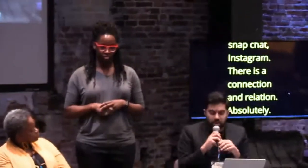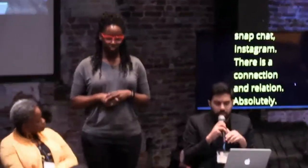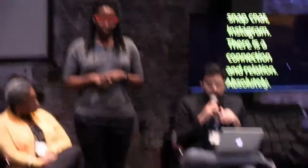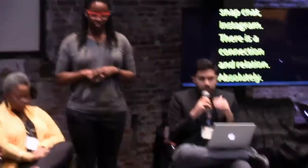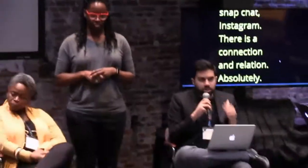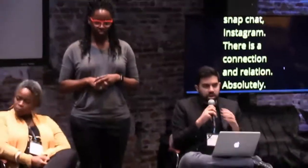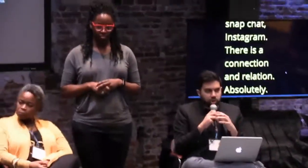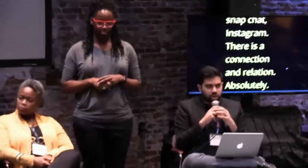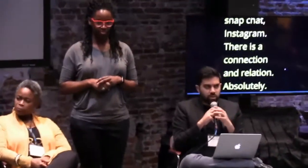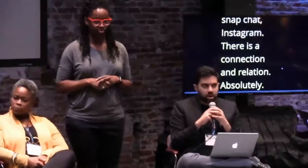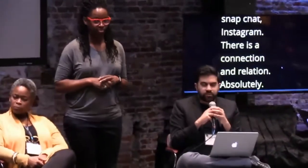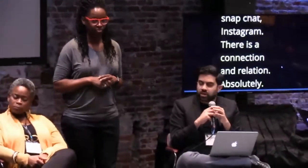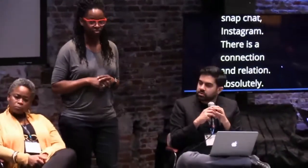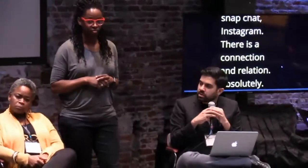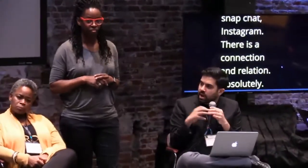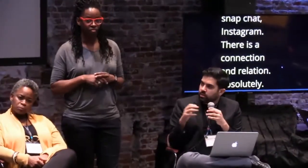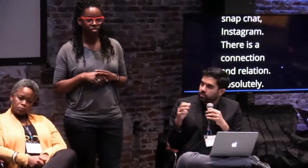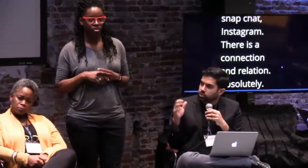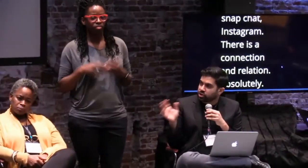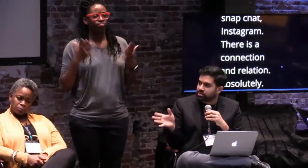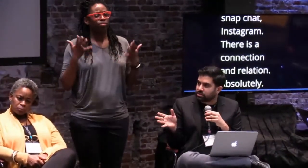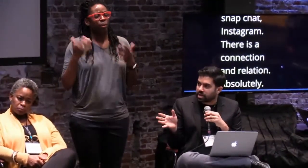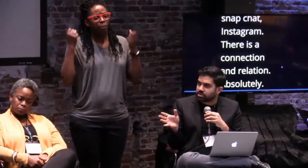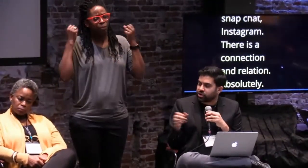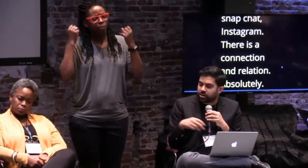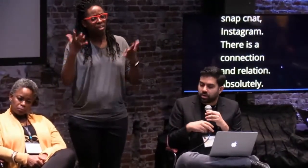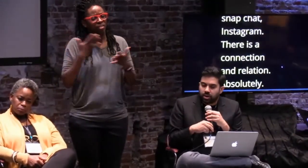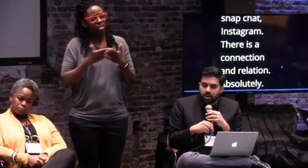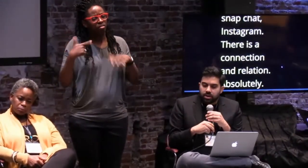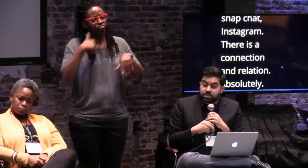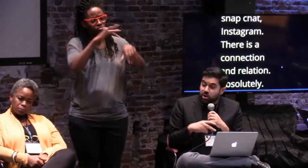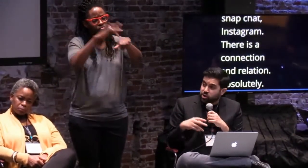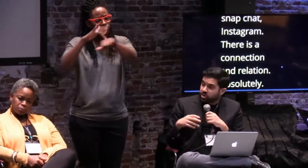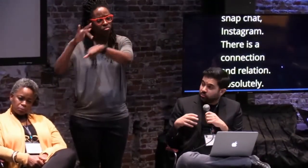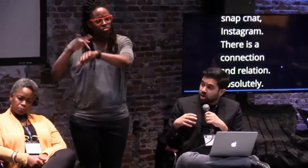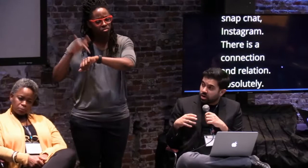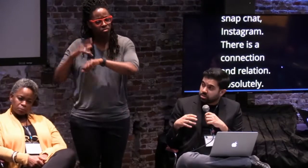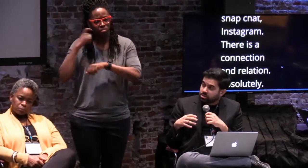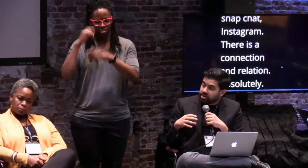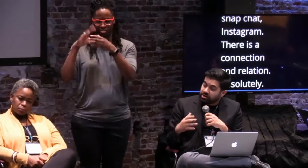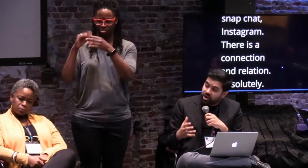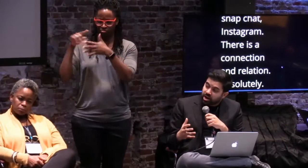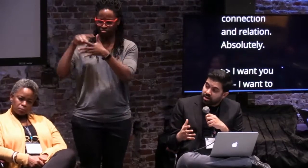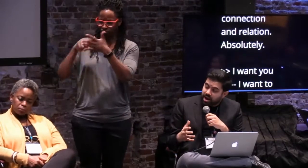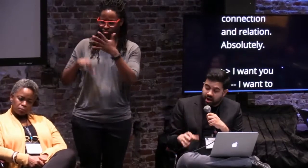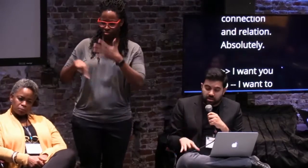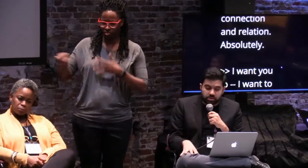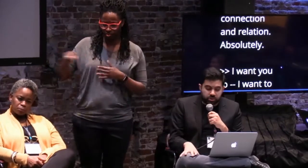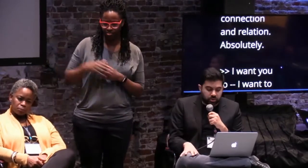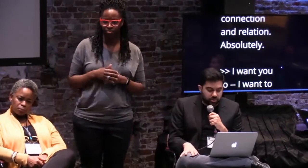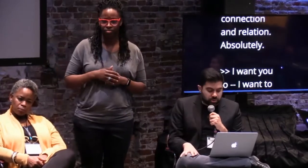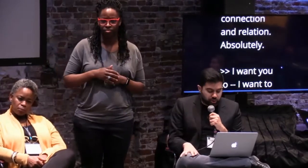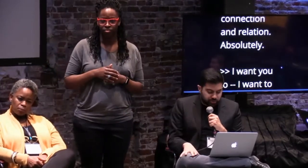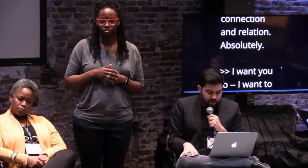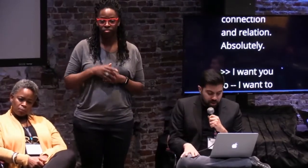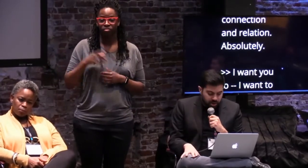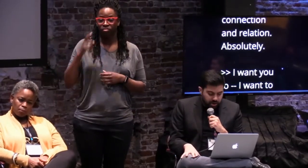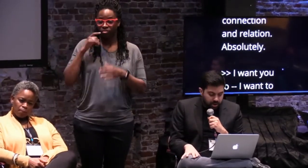I wanna touch on a lot of things that we just discussed here. Especially in regards to internet and to social media.